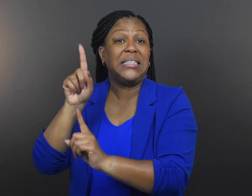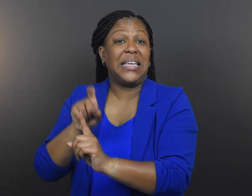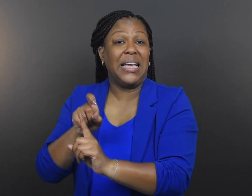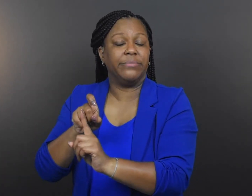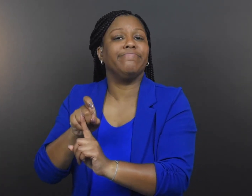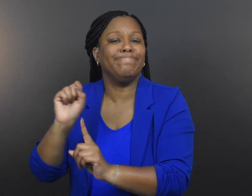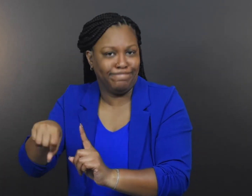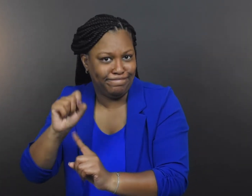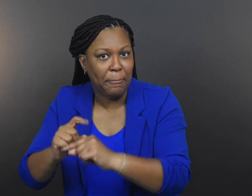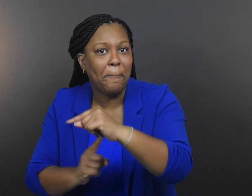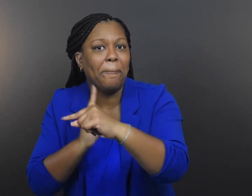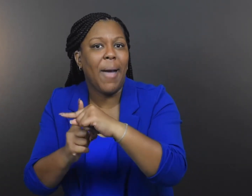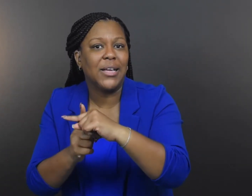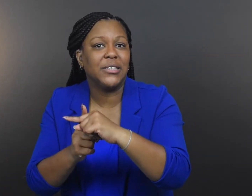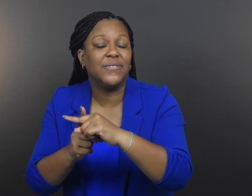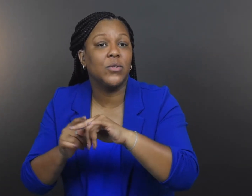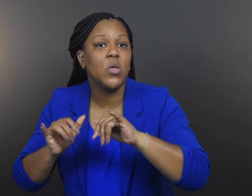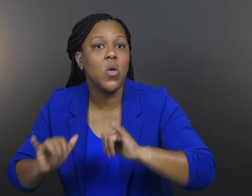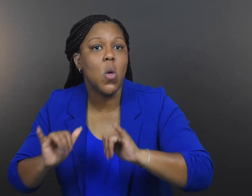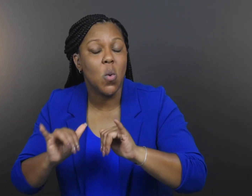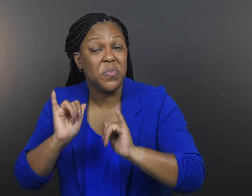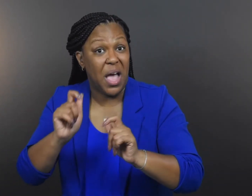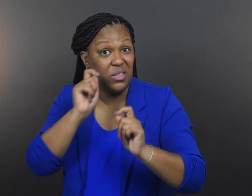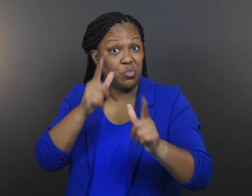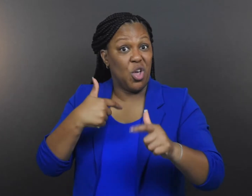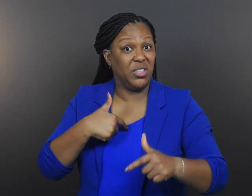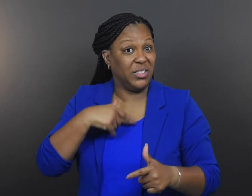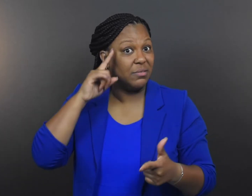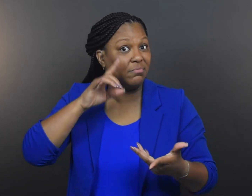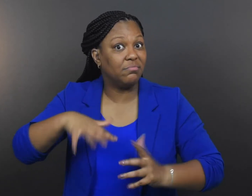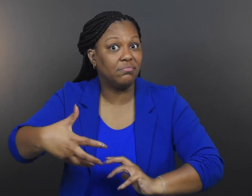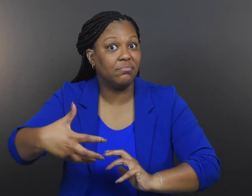then the RNA test comes back positive, and it surprises us.”